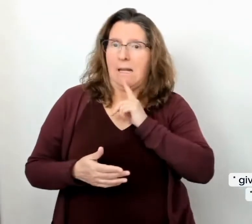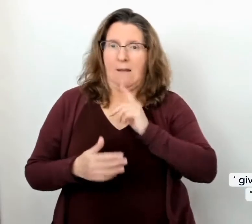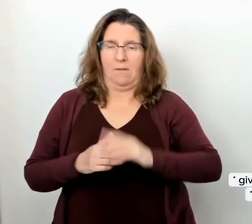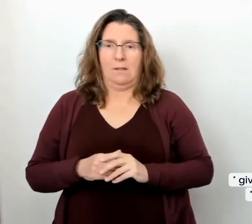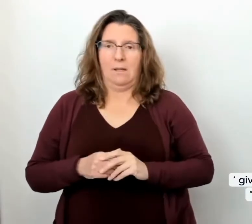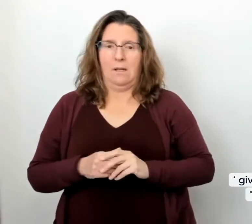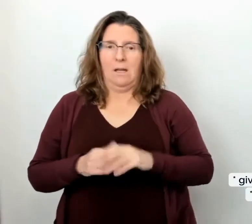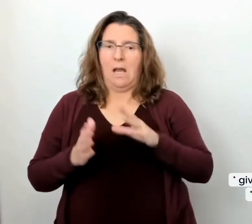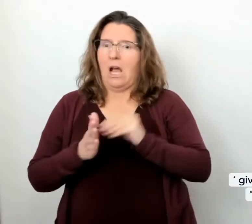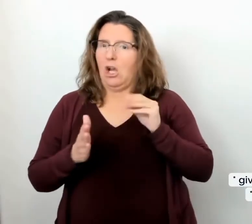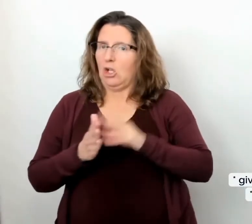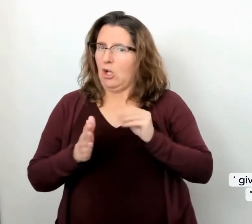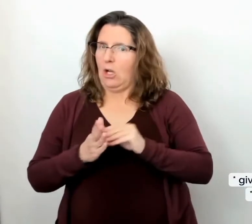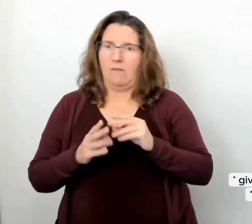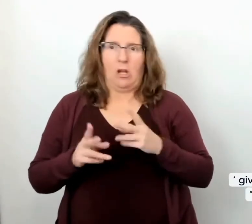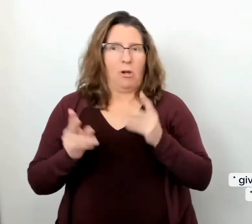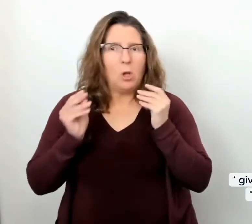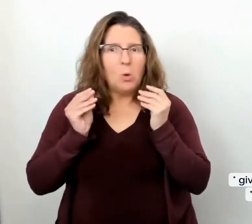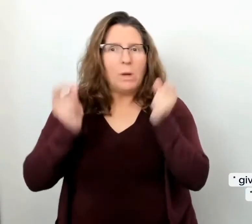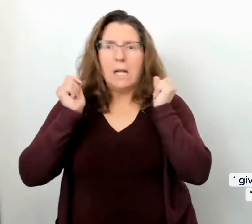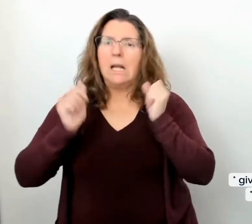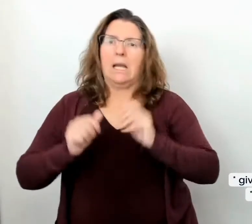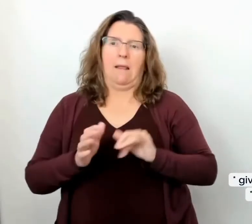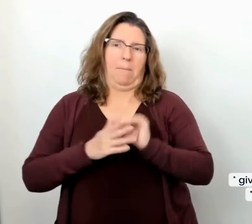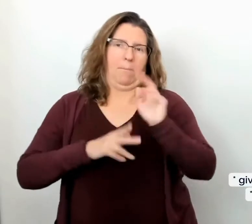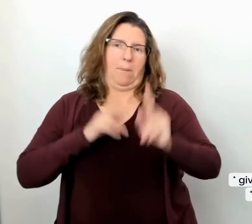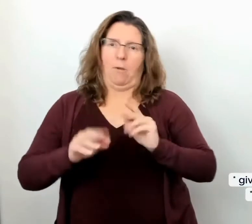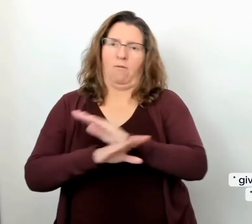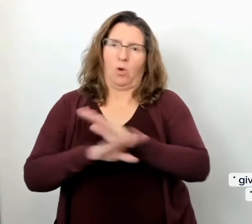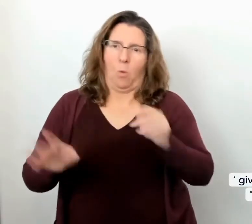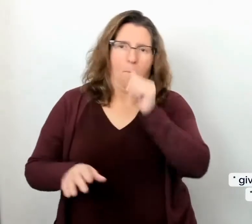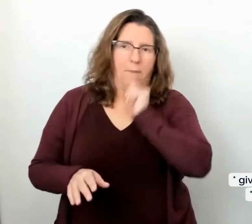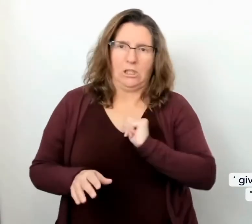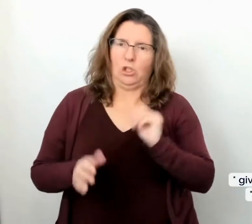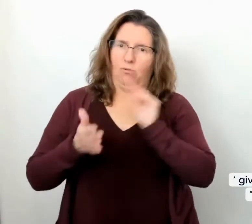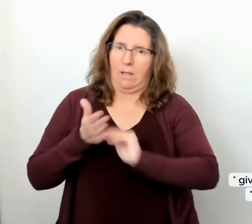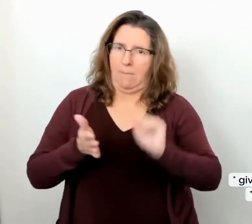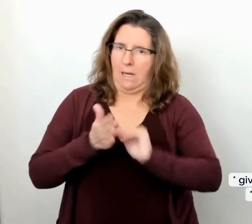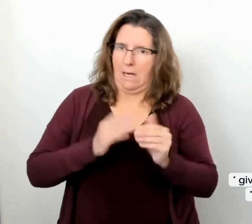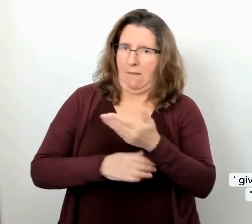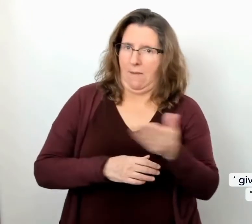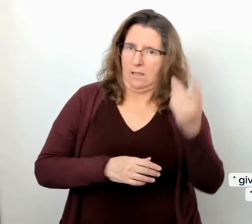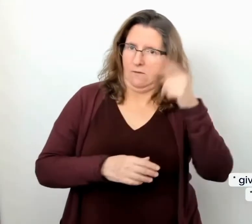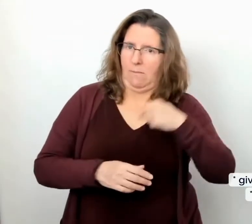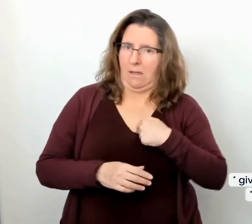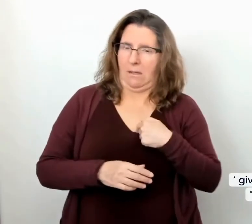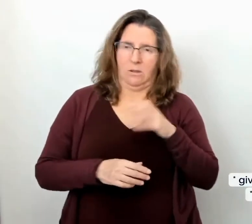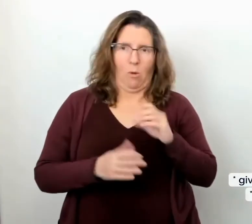I learned very quickly that people have no patience and were not willing to repeat what they said to me.